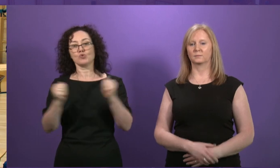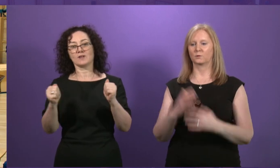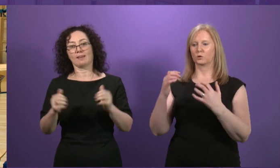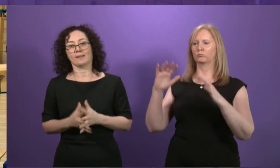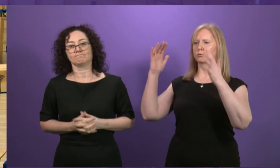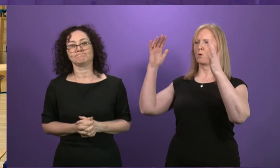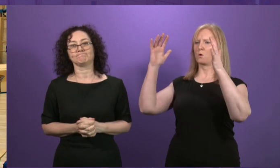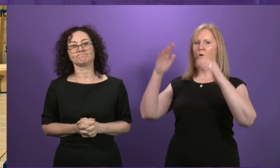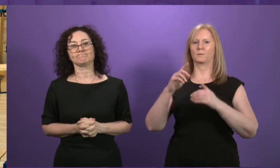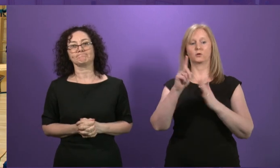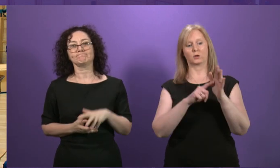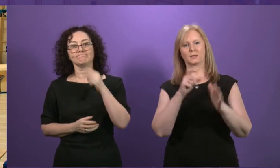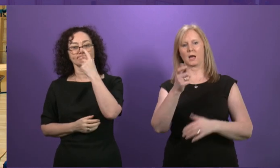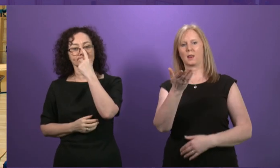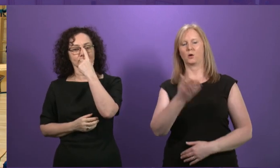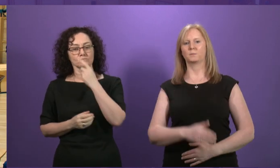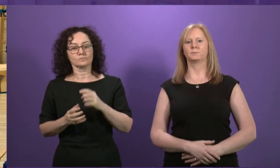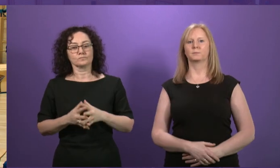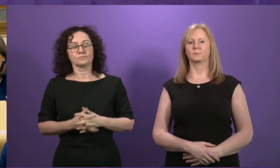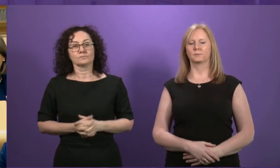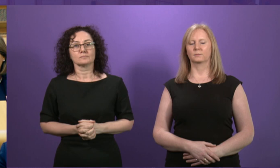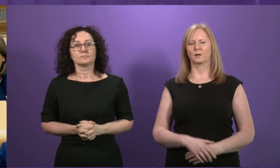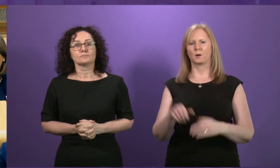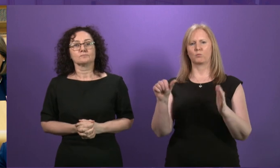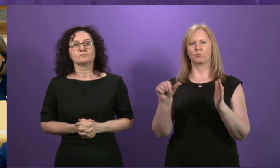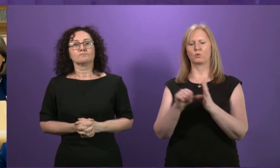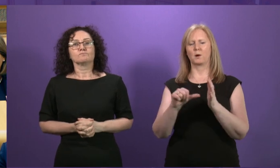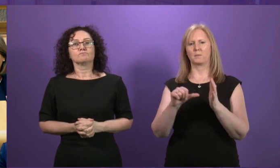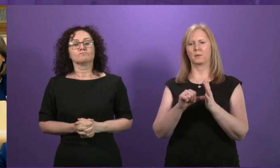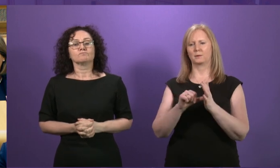Jackson Carlaw: The problem is that this First Minister just